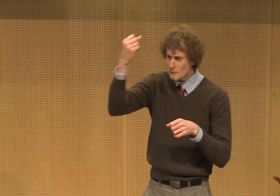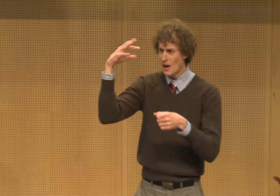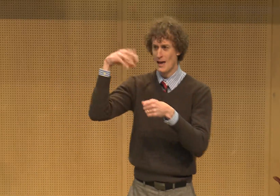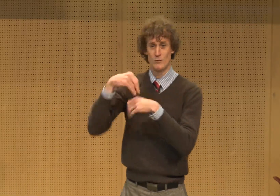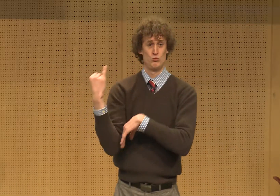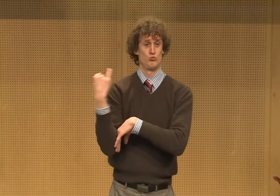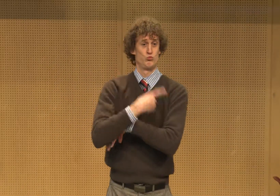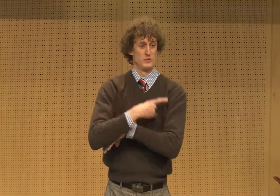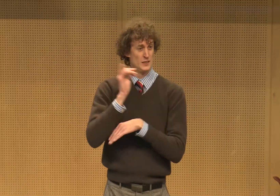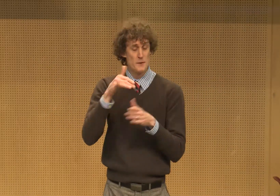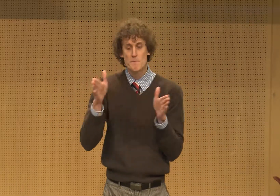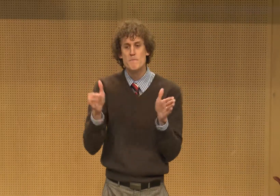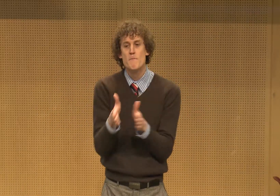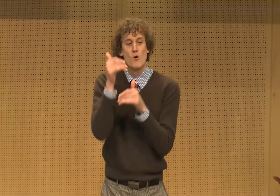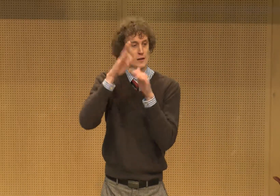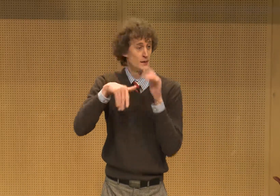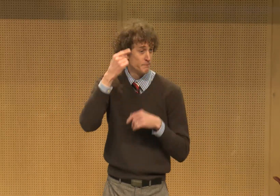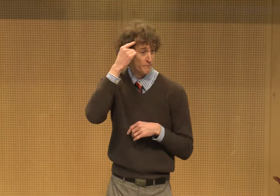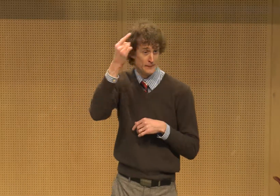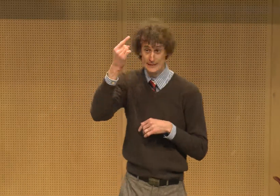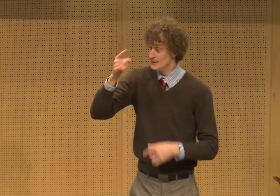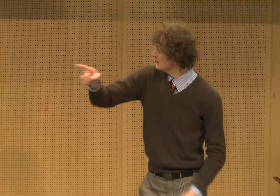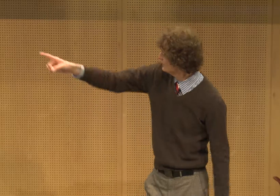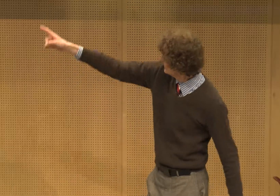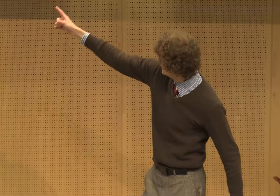It had the same power and speed of computing that we have today,